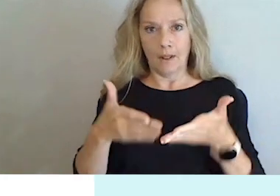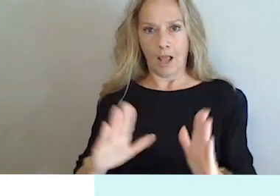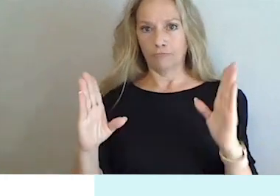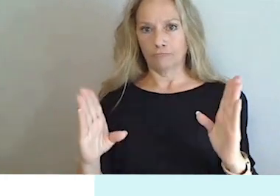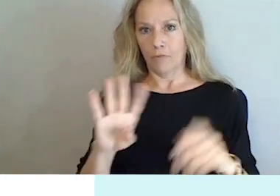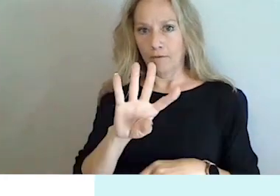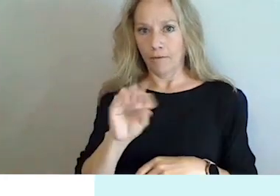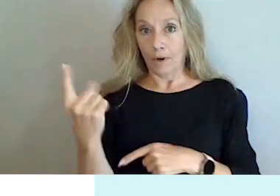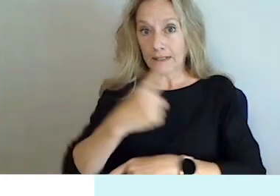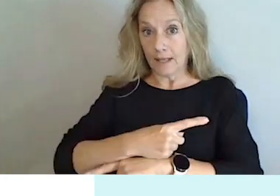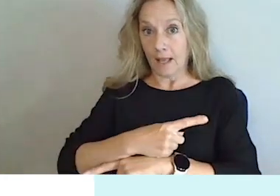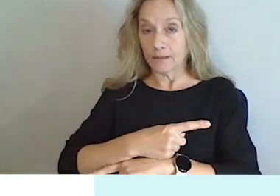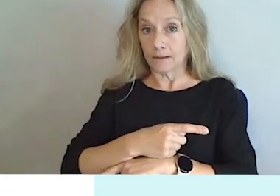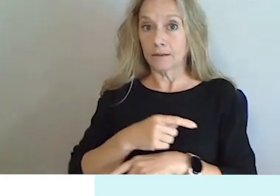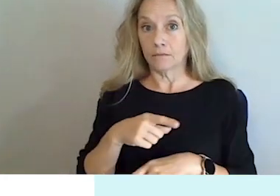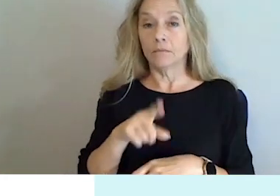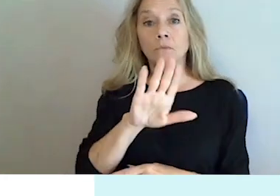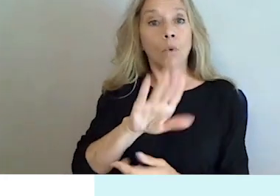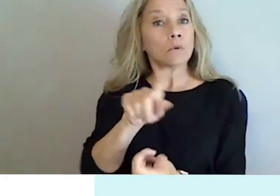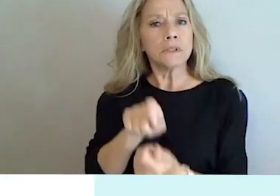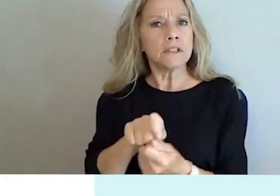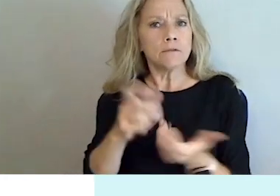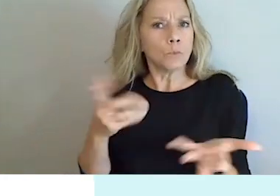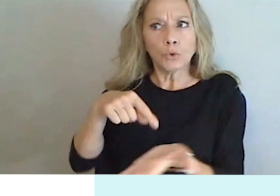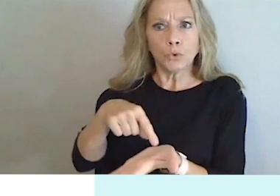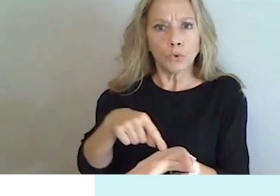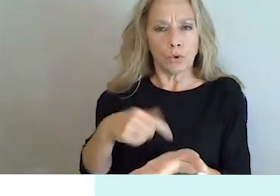Your specific due date is listed in the letter around page three.